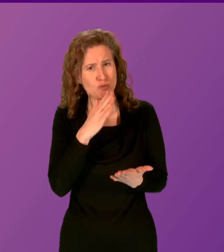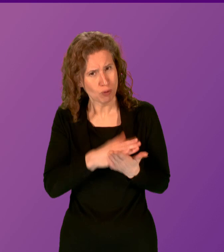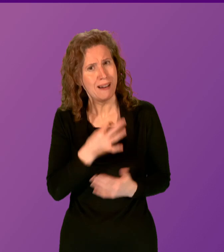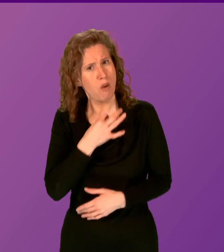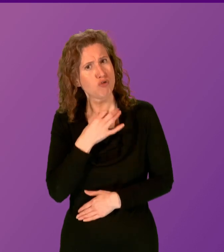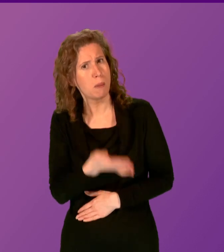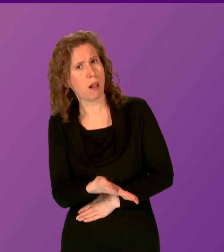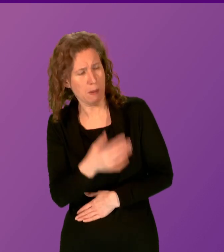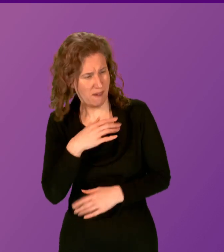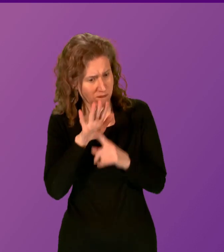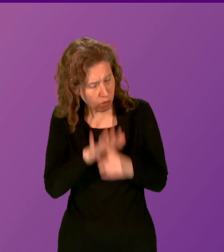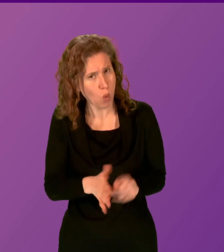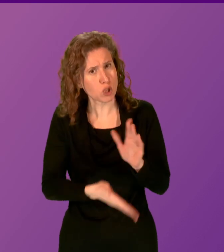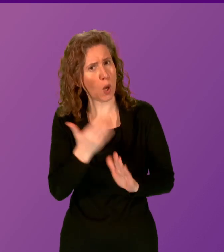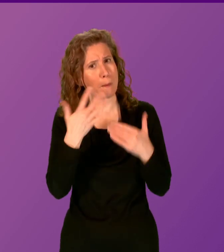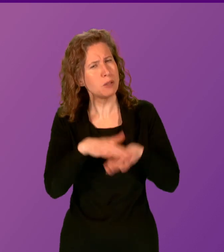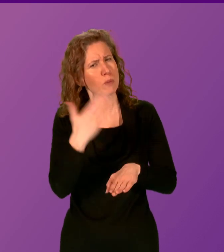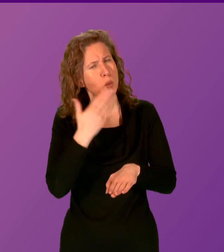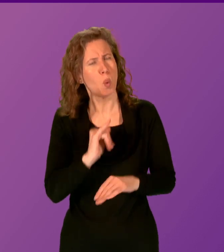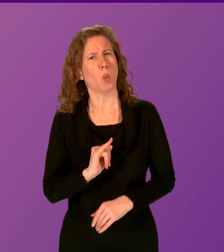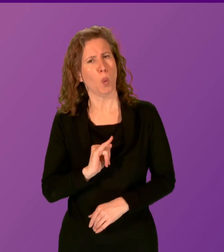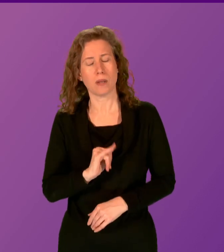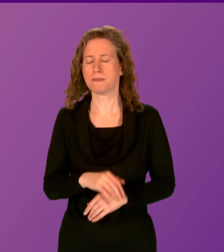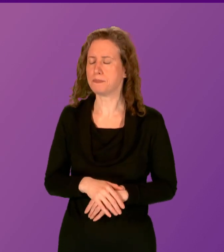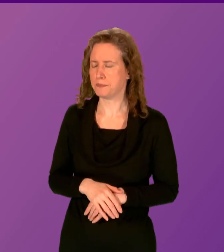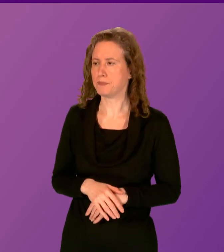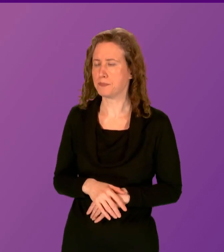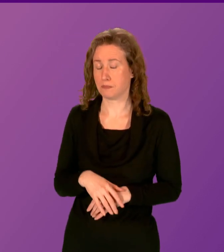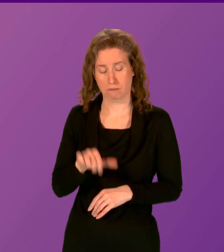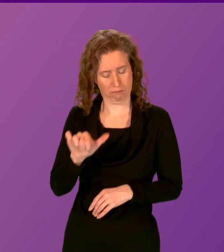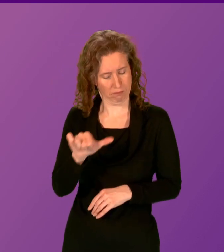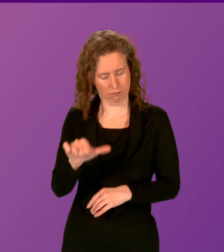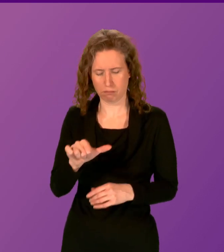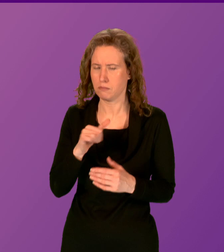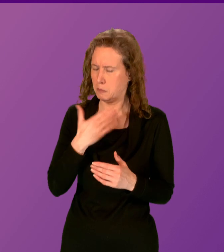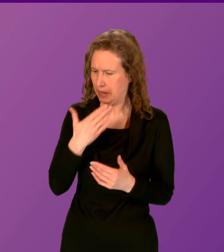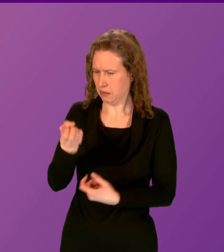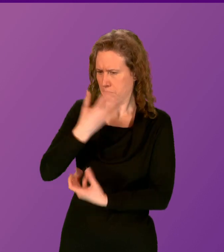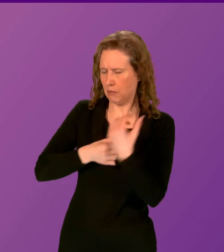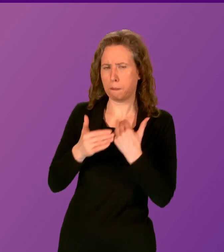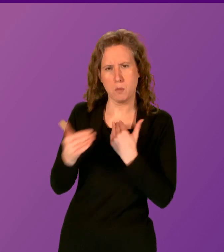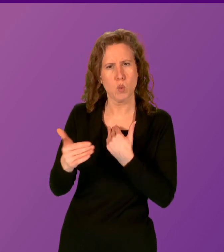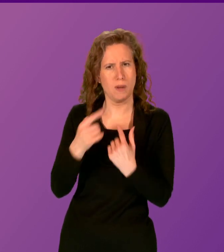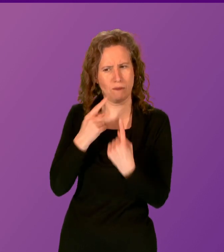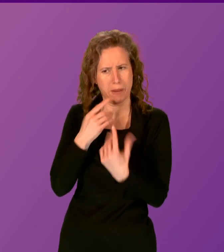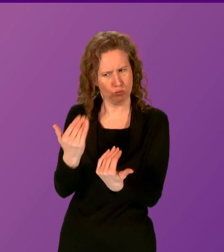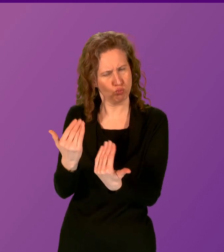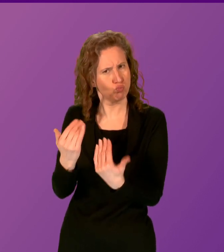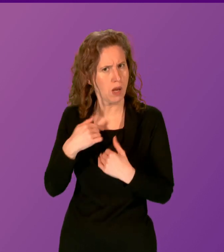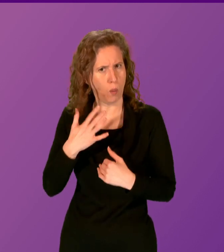I am happy for Annie Wells to furnish me and the Government with the detail of Logan’s